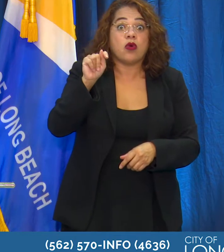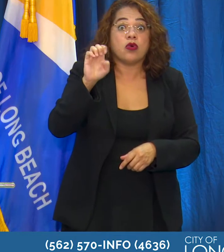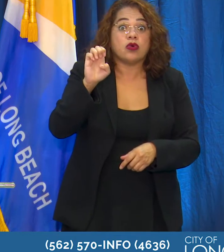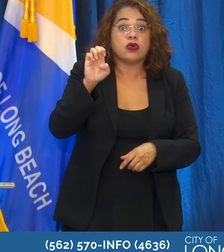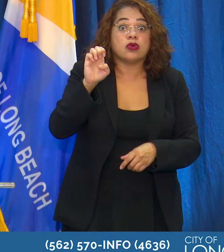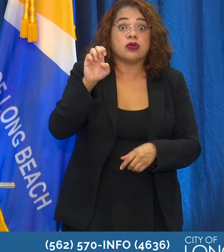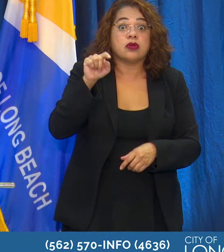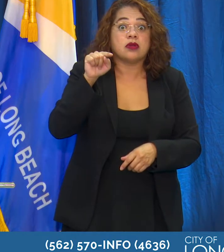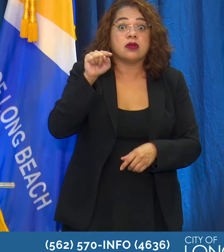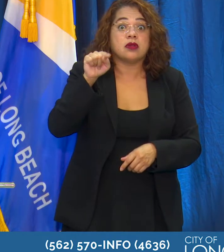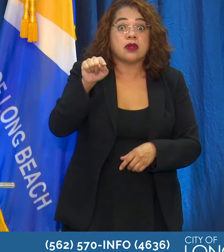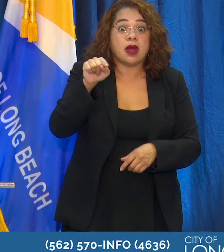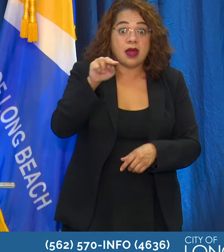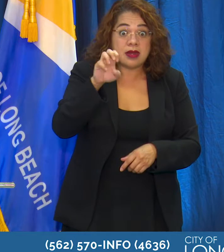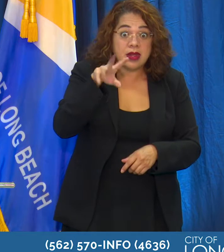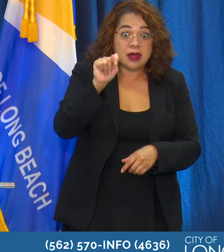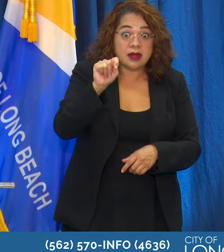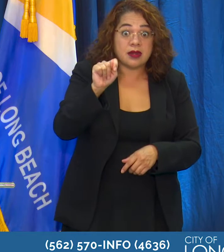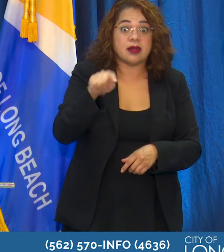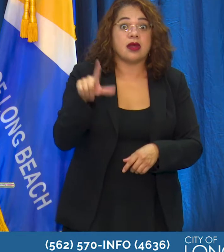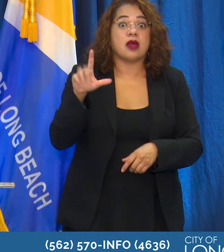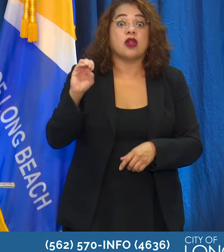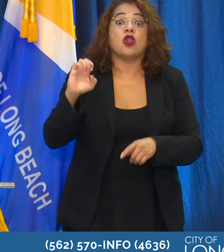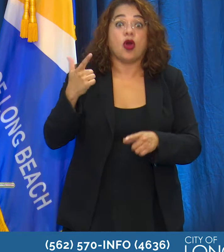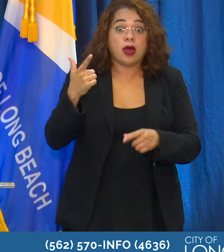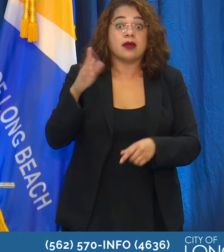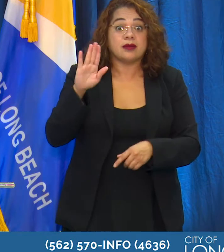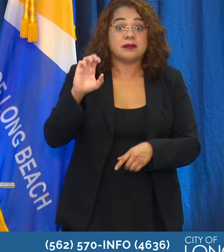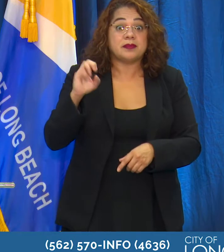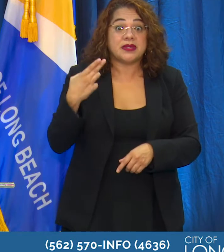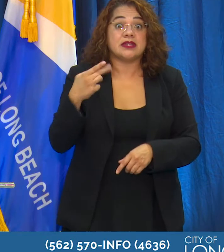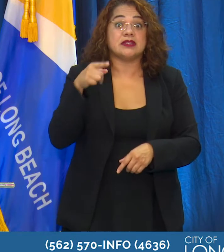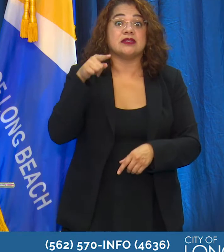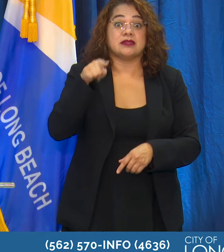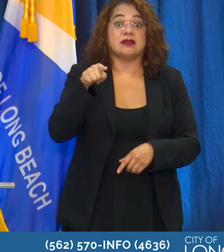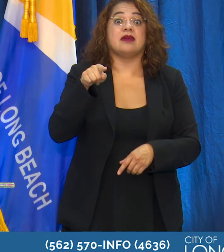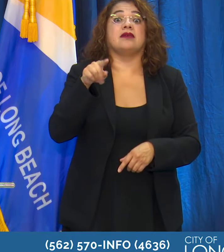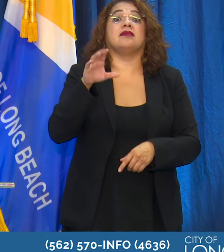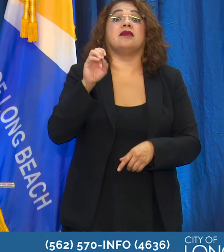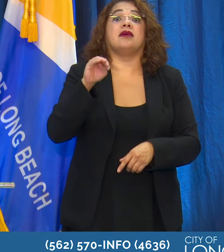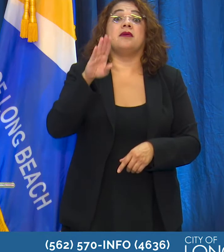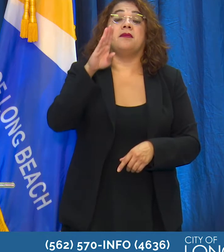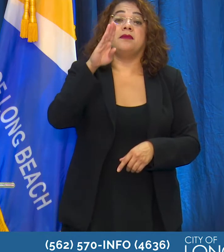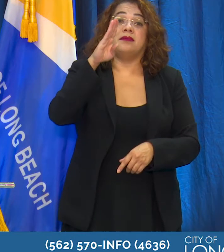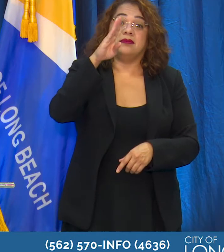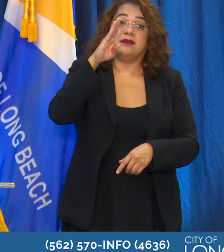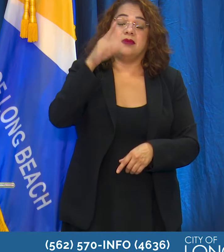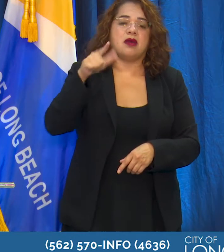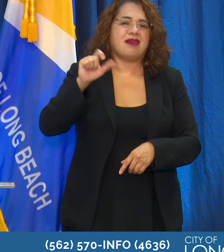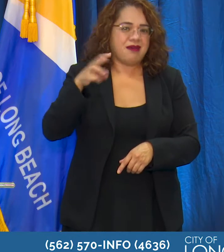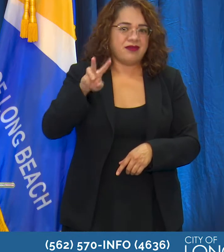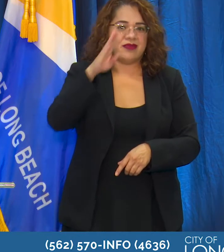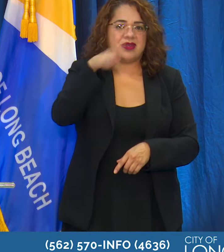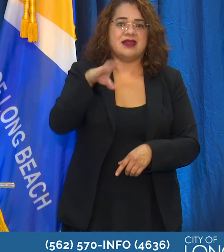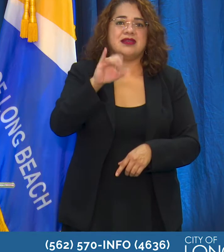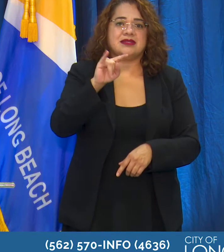and we will have a link to lavote.net for all the voters.